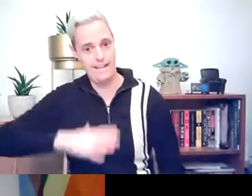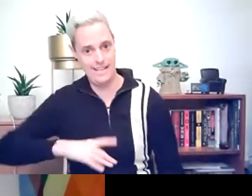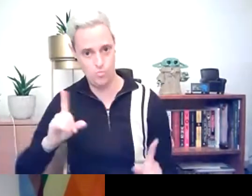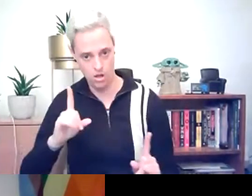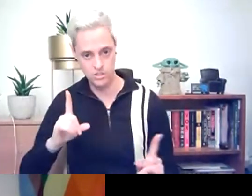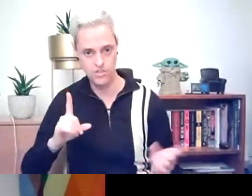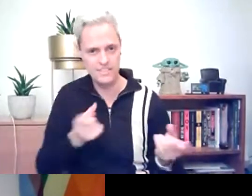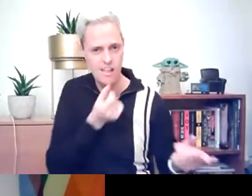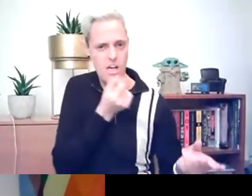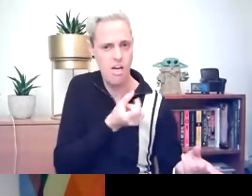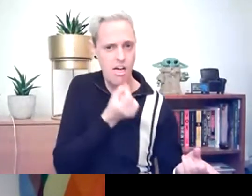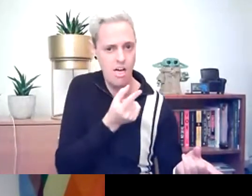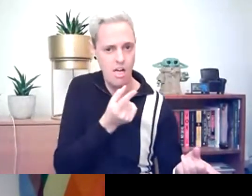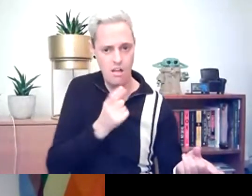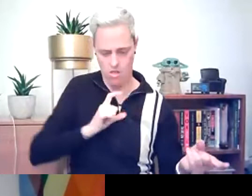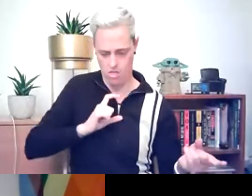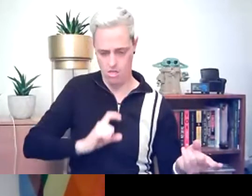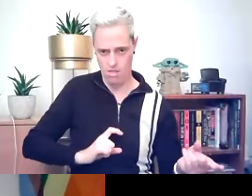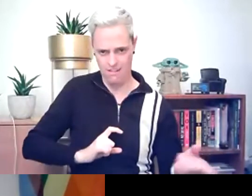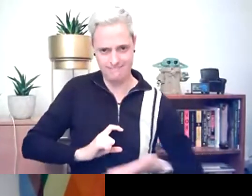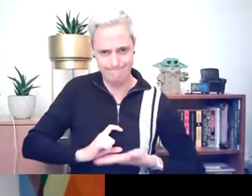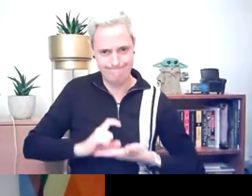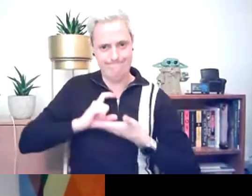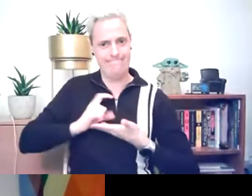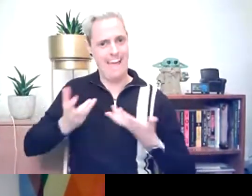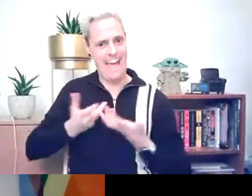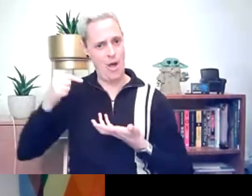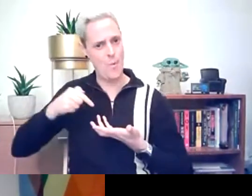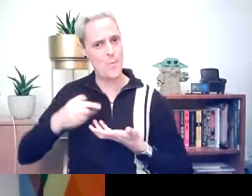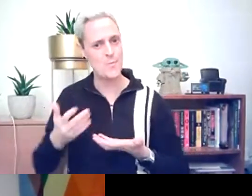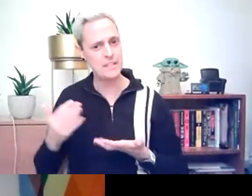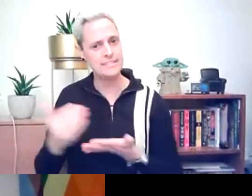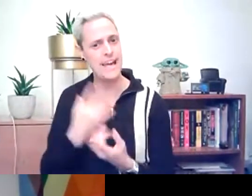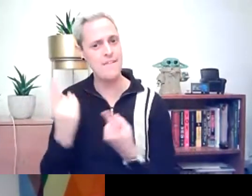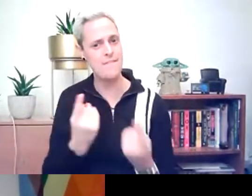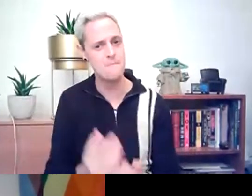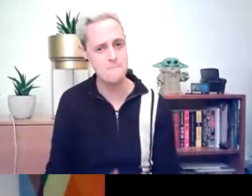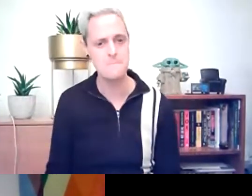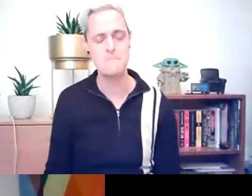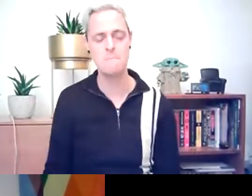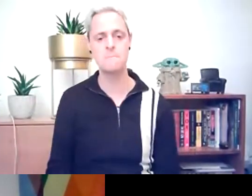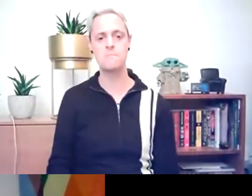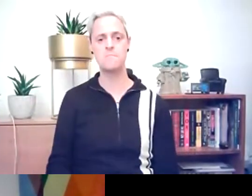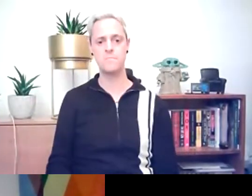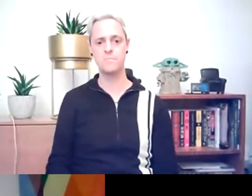out. How can you be okay in this situation is, it's harder I think if it's family or